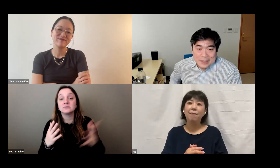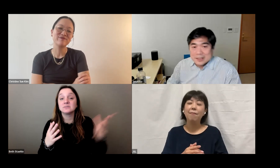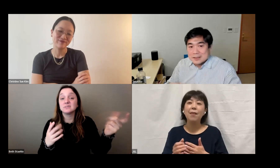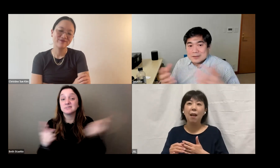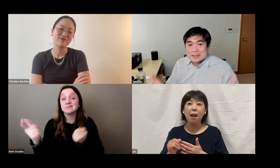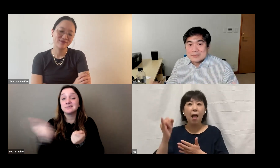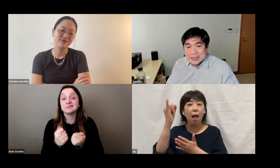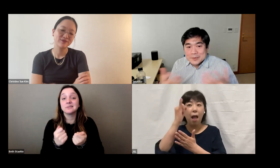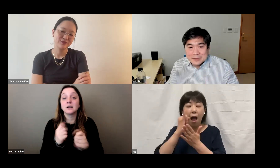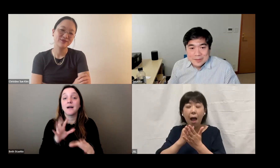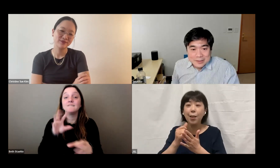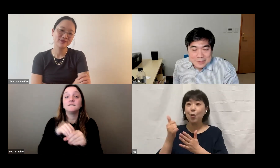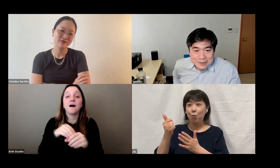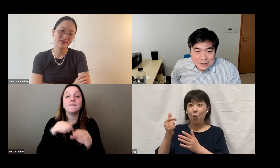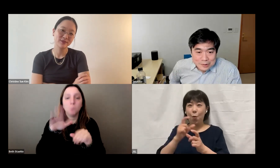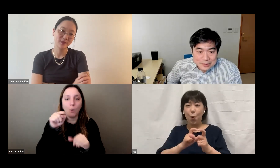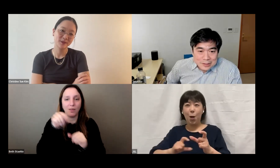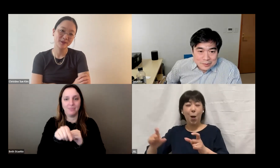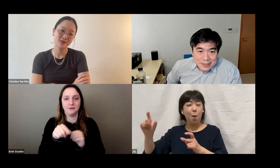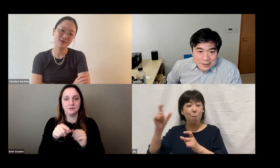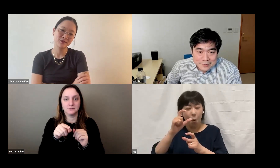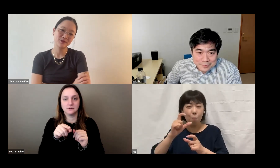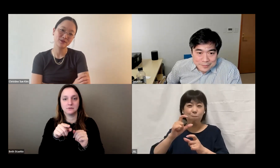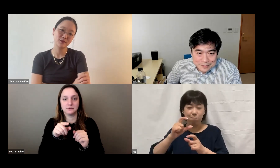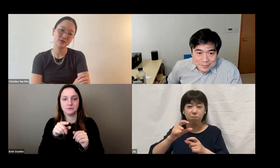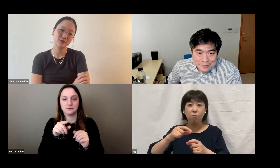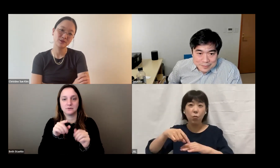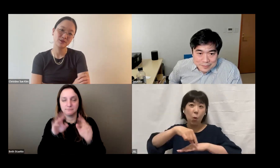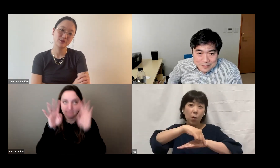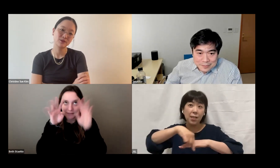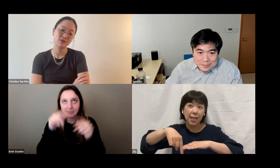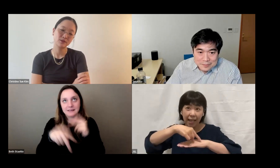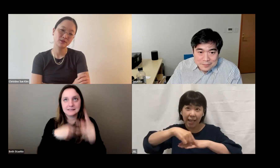in the development of these tools as well.